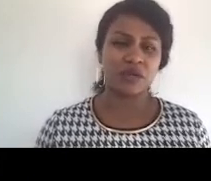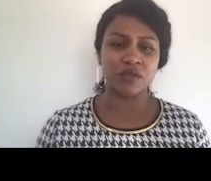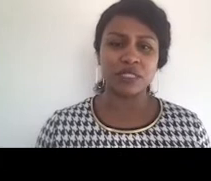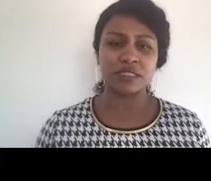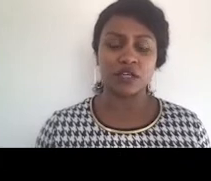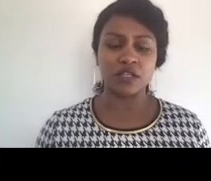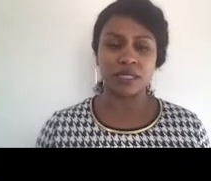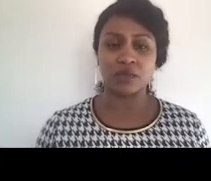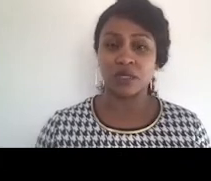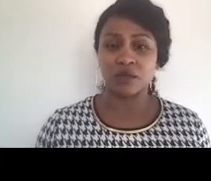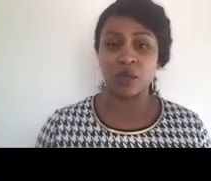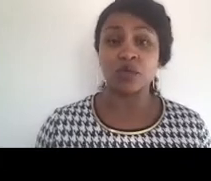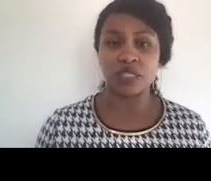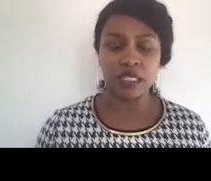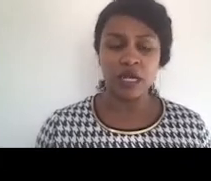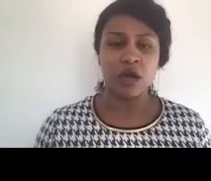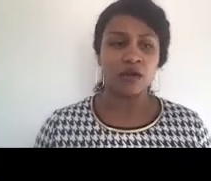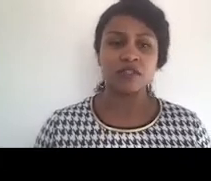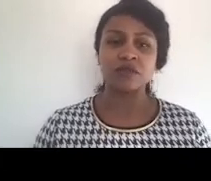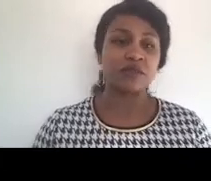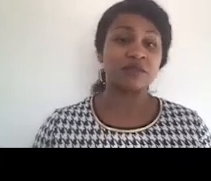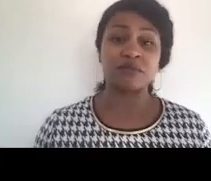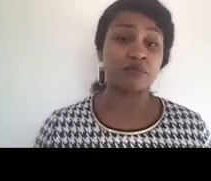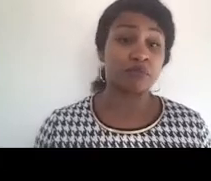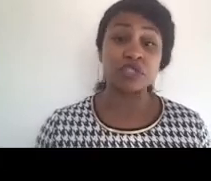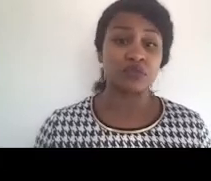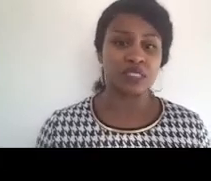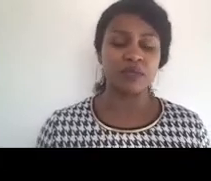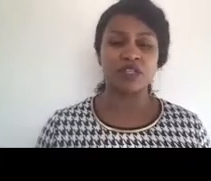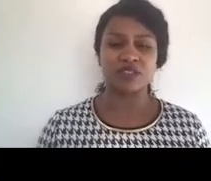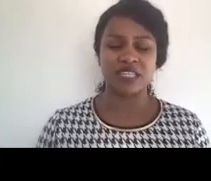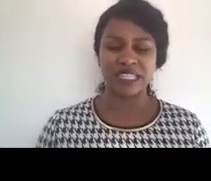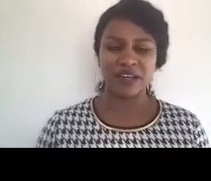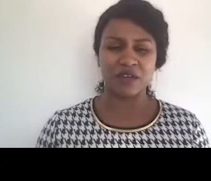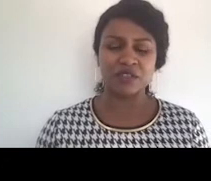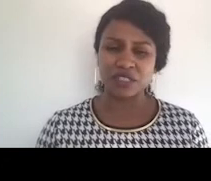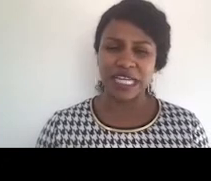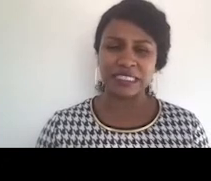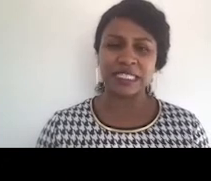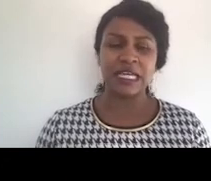of the written documents were worthy of even being produced because of the lack of understanding,